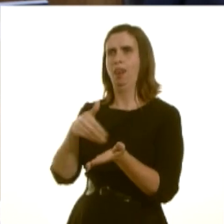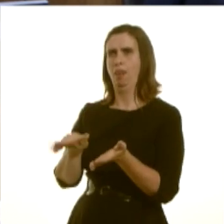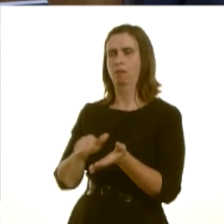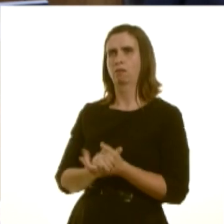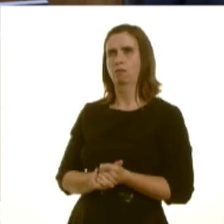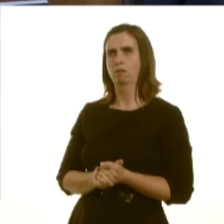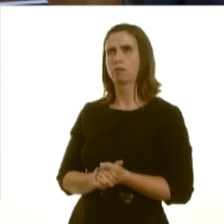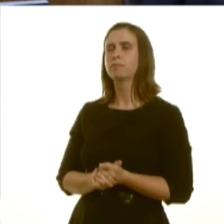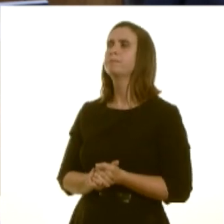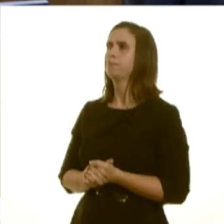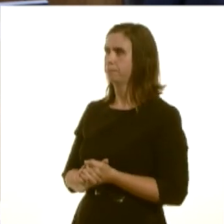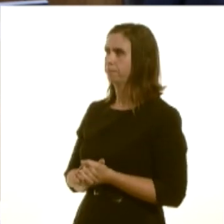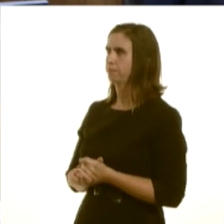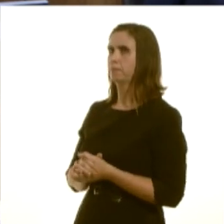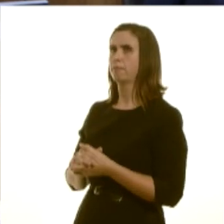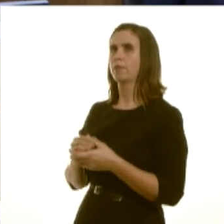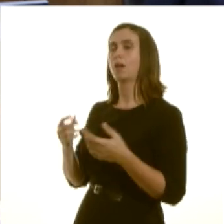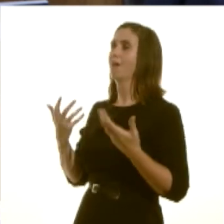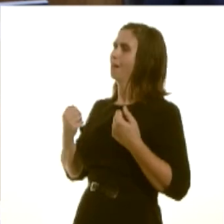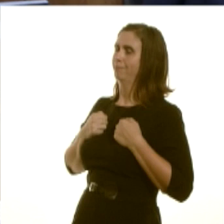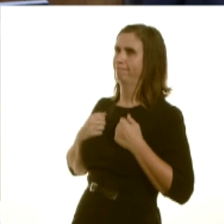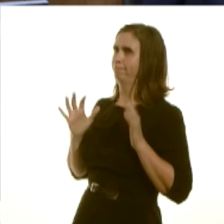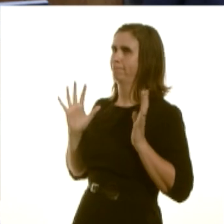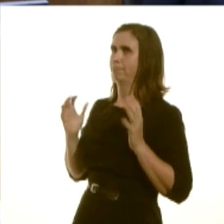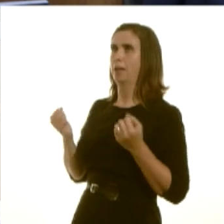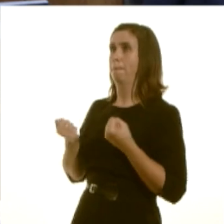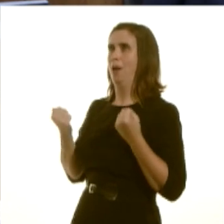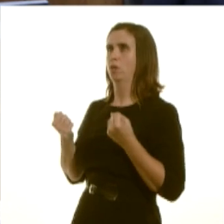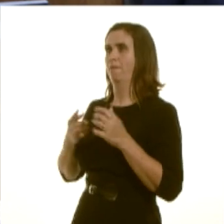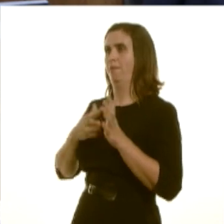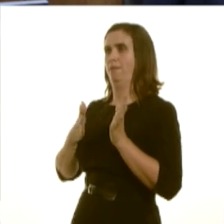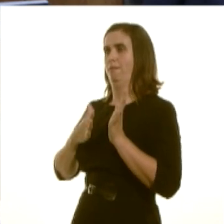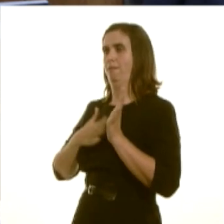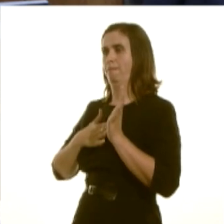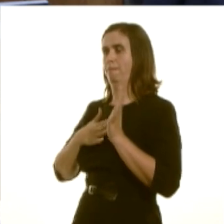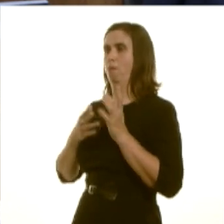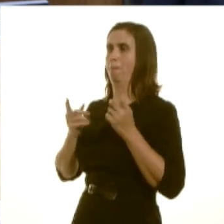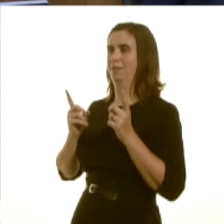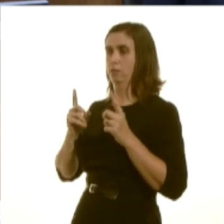no powers for Ministers to intervene. However, I can say that local authorities must have